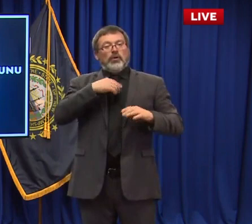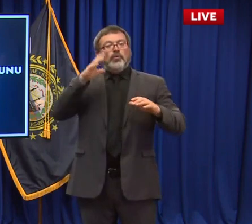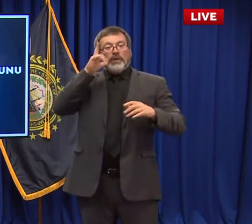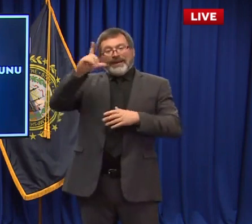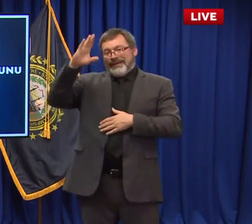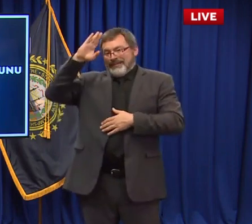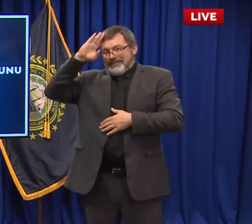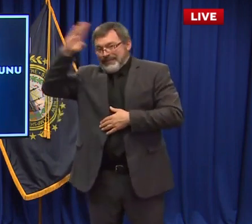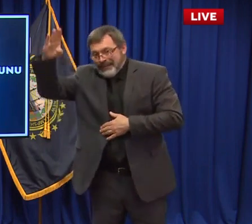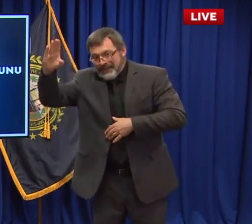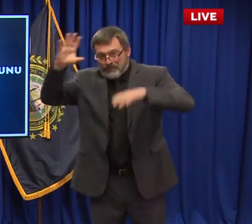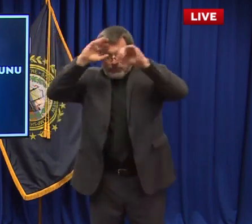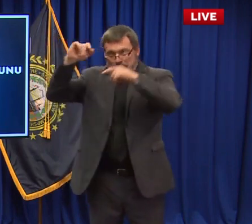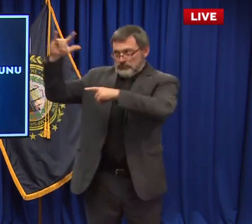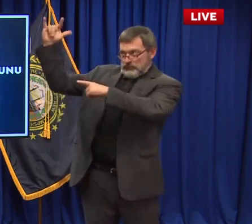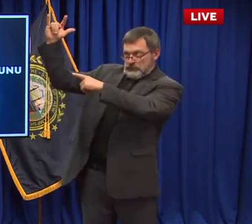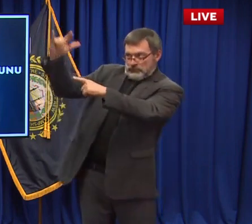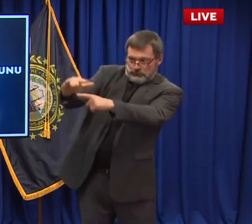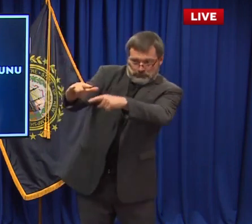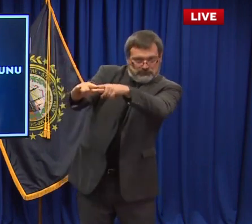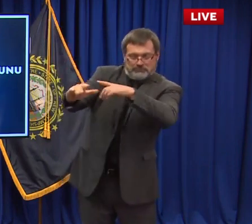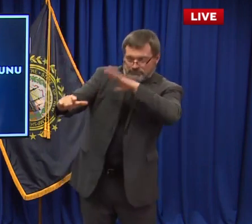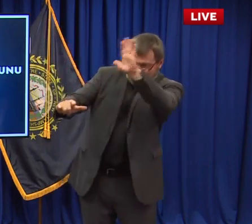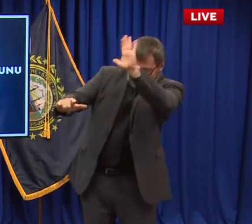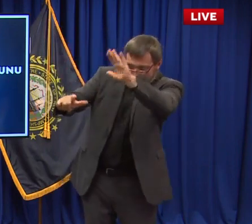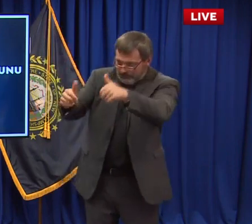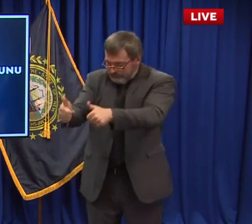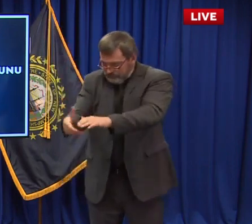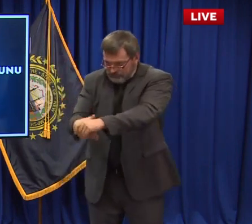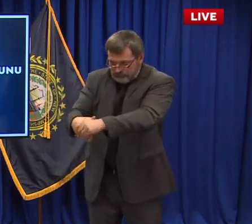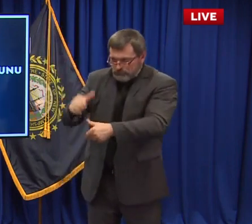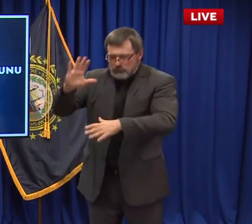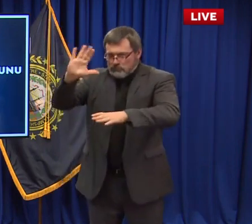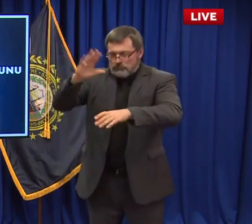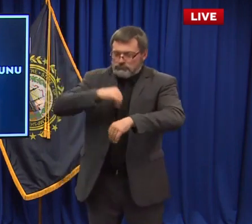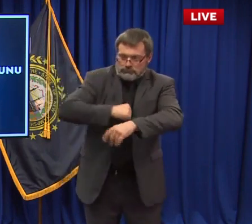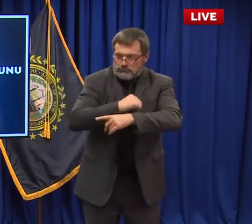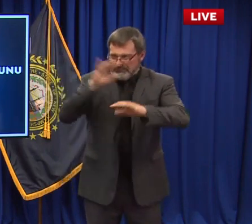I DON’T KNOW IF I WILL BE IN THE LARGE GATHERING AT THE RALLY.